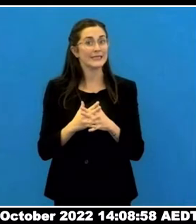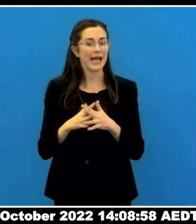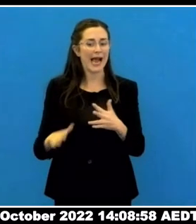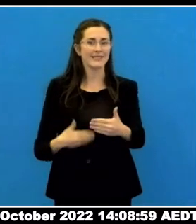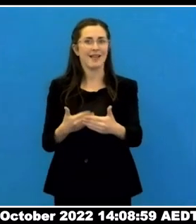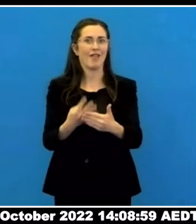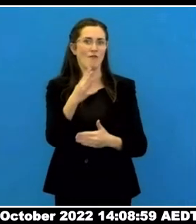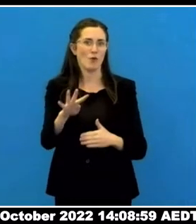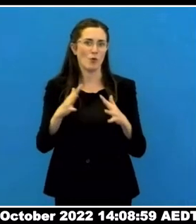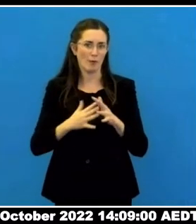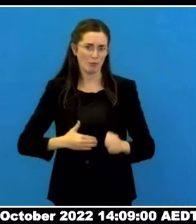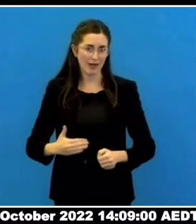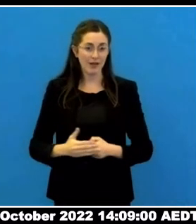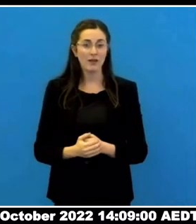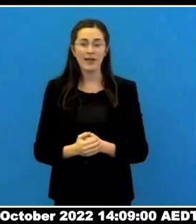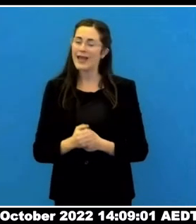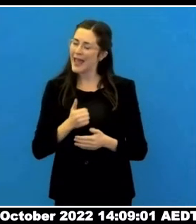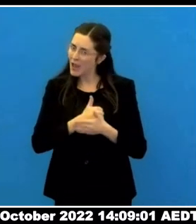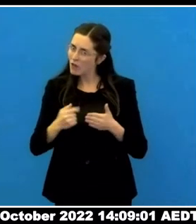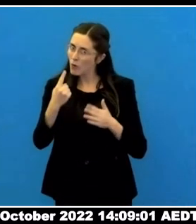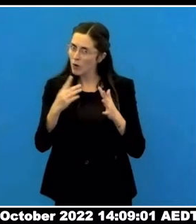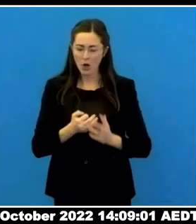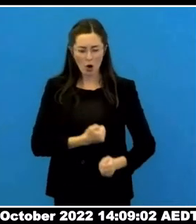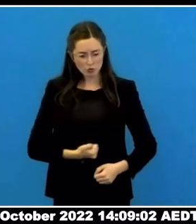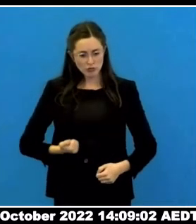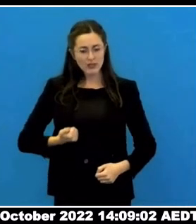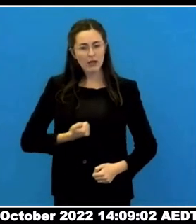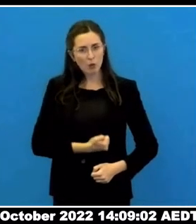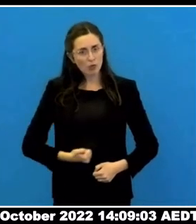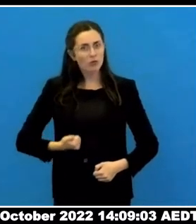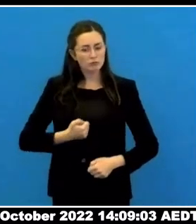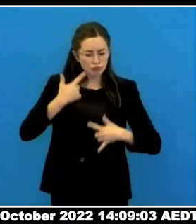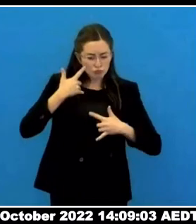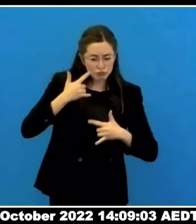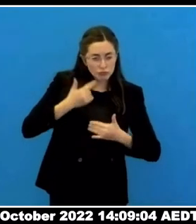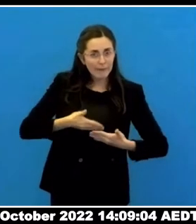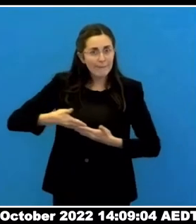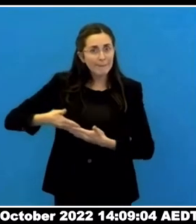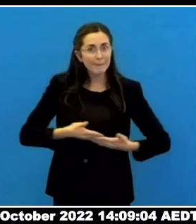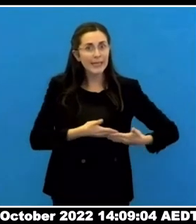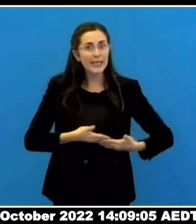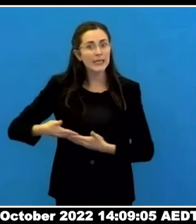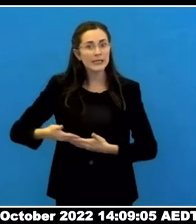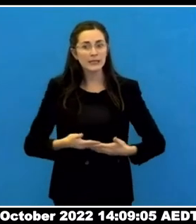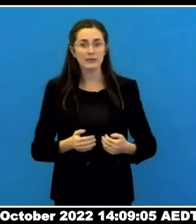I had to have an ultrasound every week to check on my daughter." I will just pause there and check